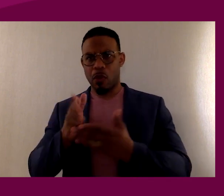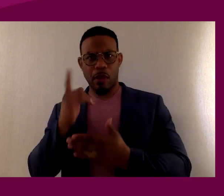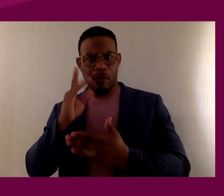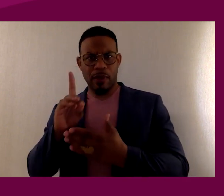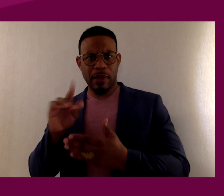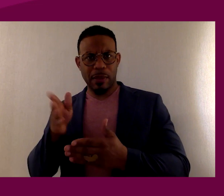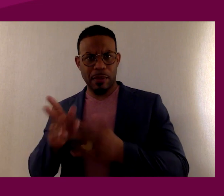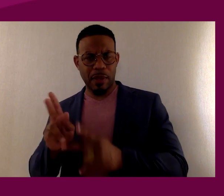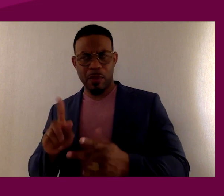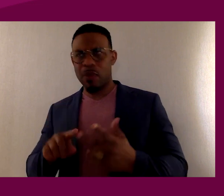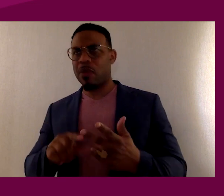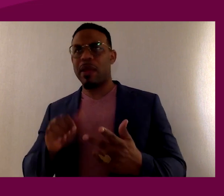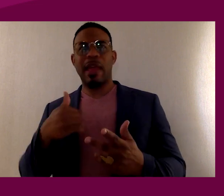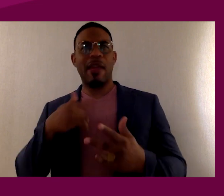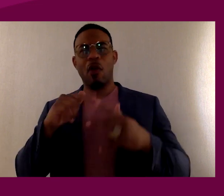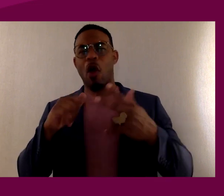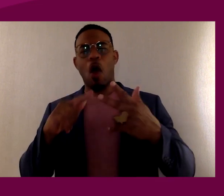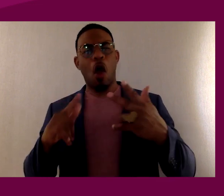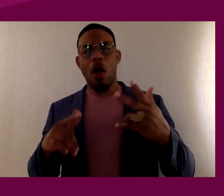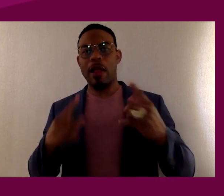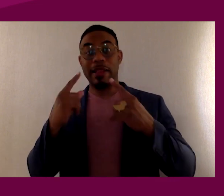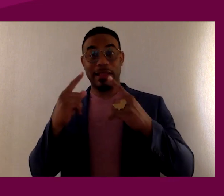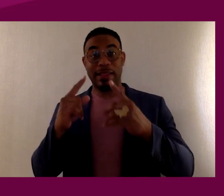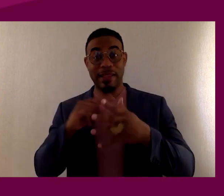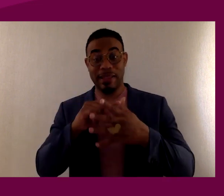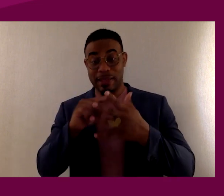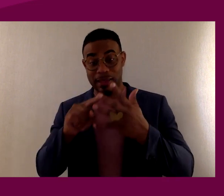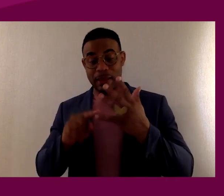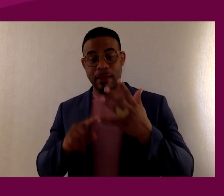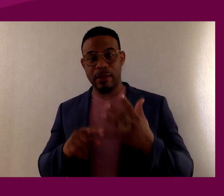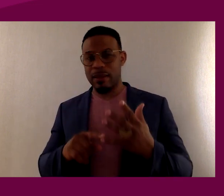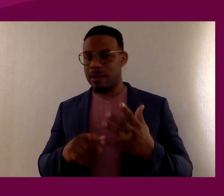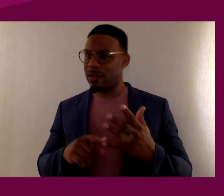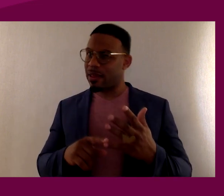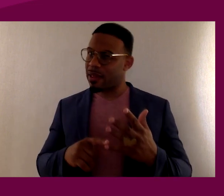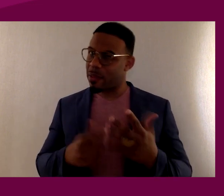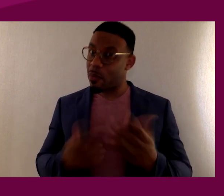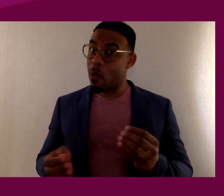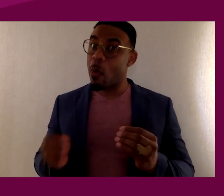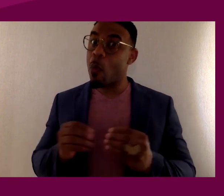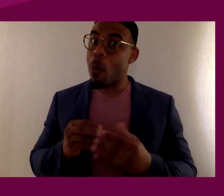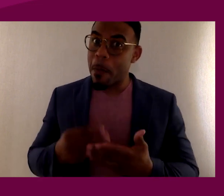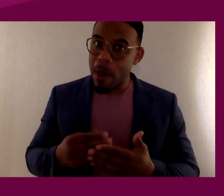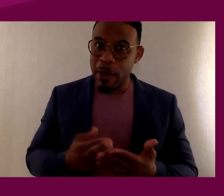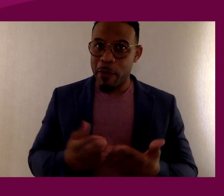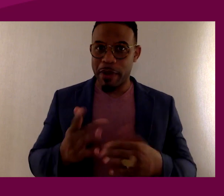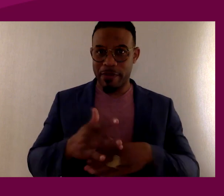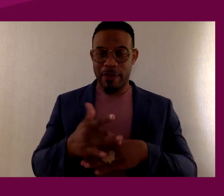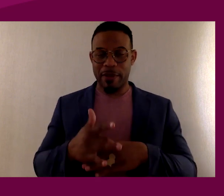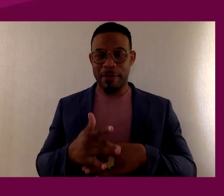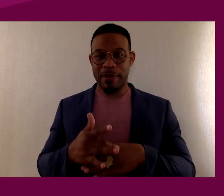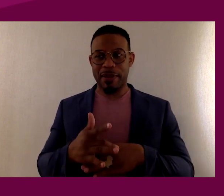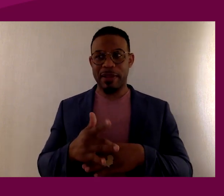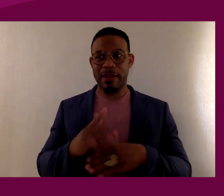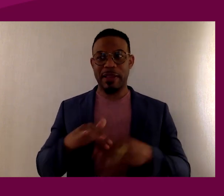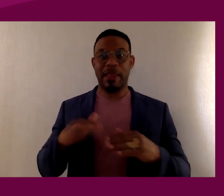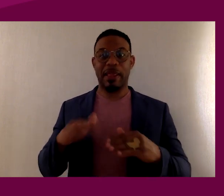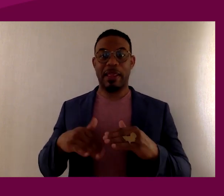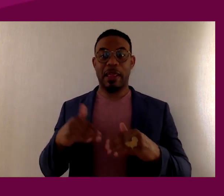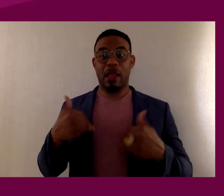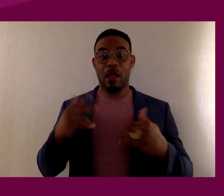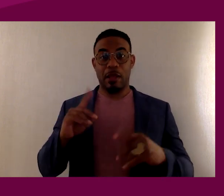UN rights for the disabled people. You have all of these successes and much more money and resources